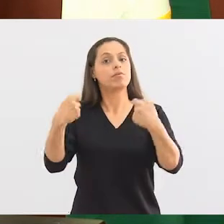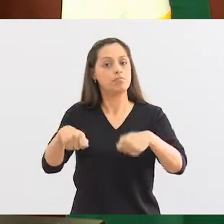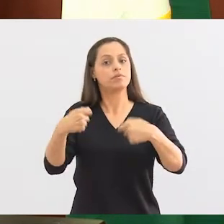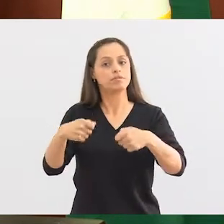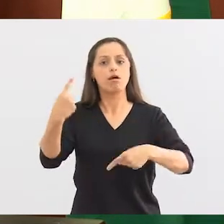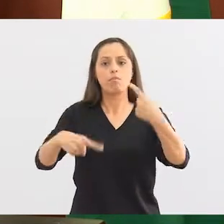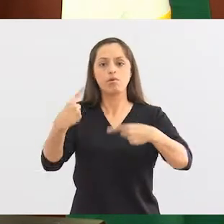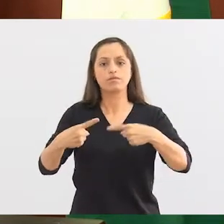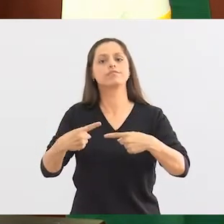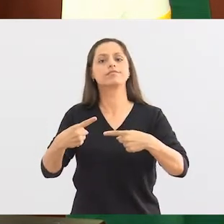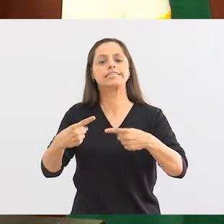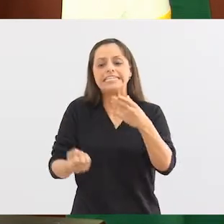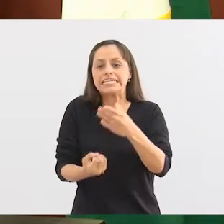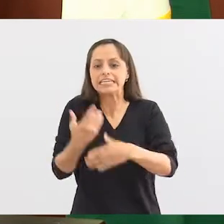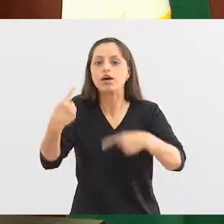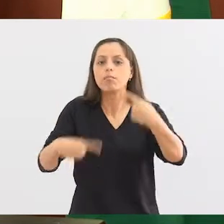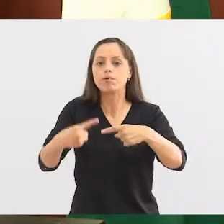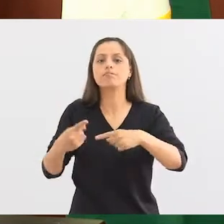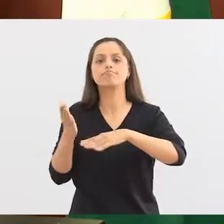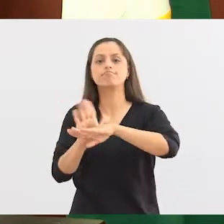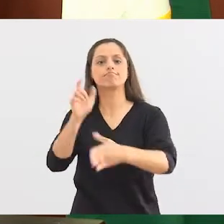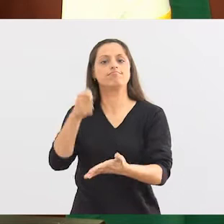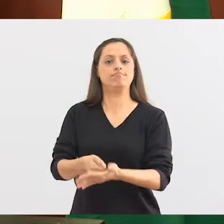The experience with these students